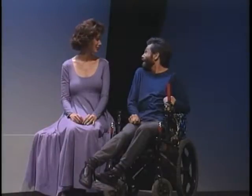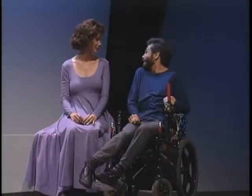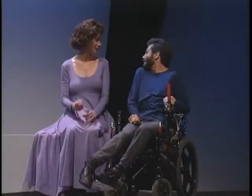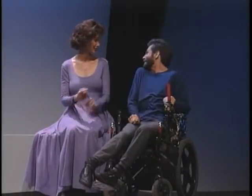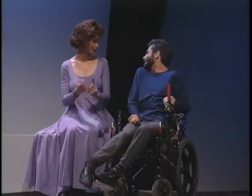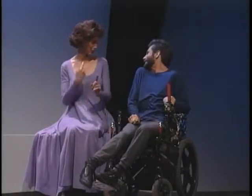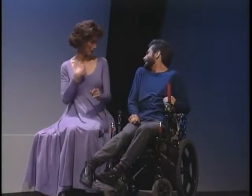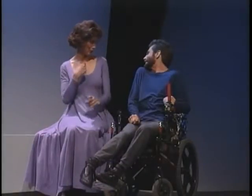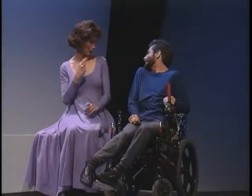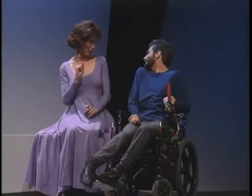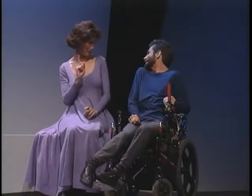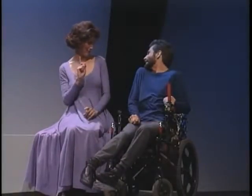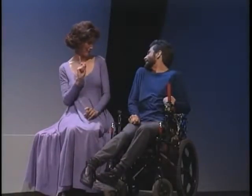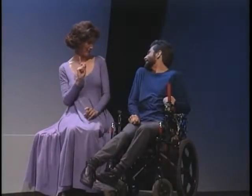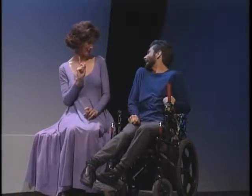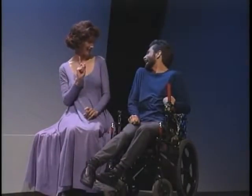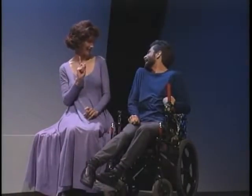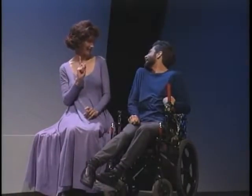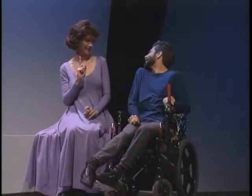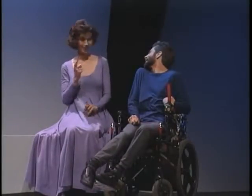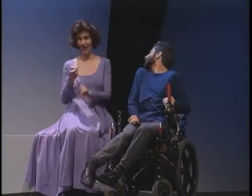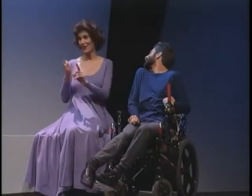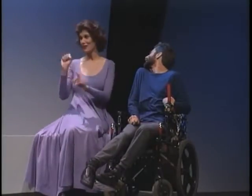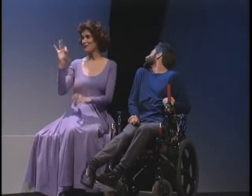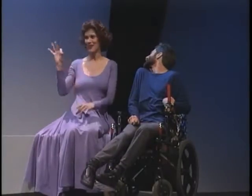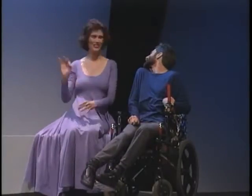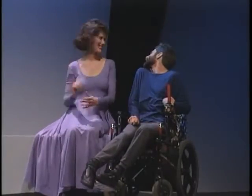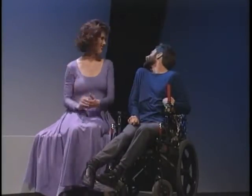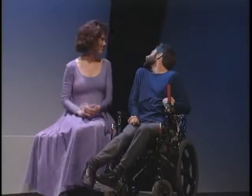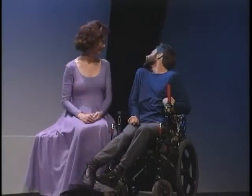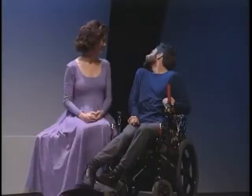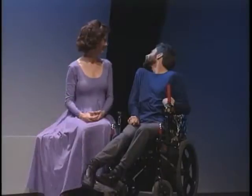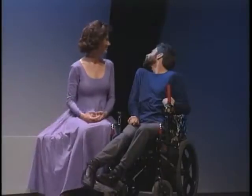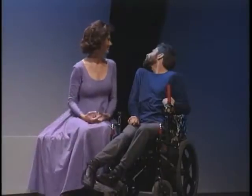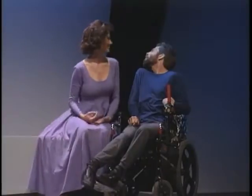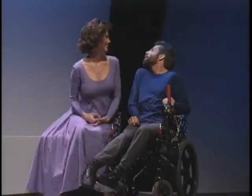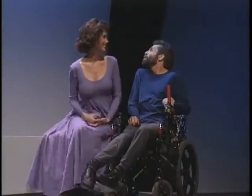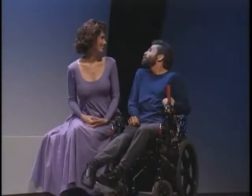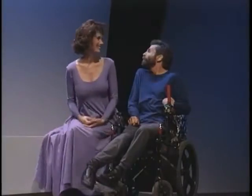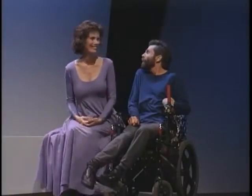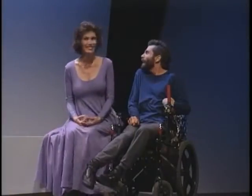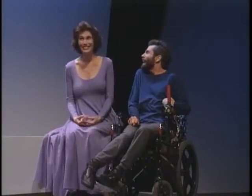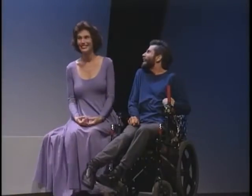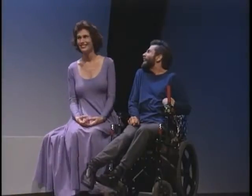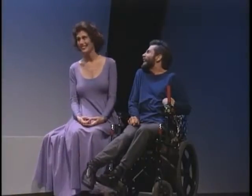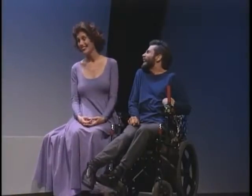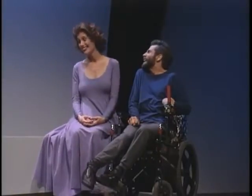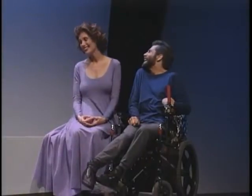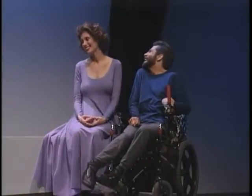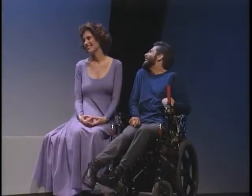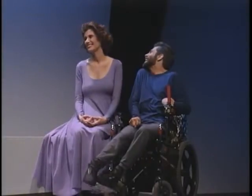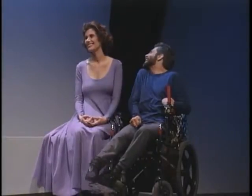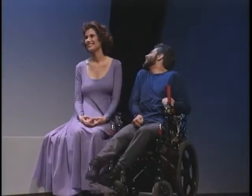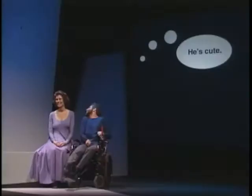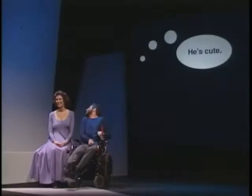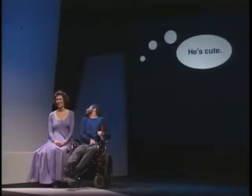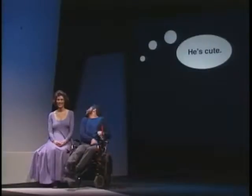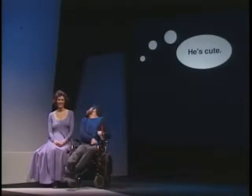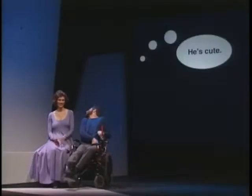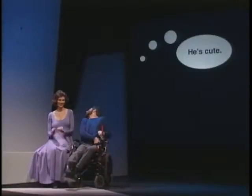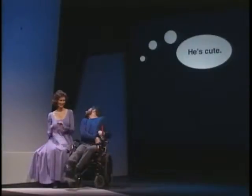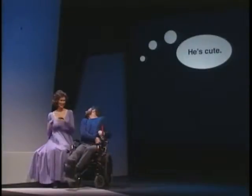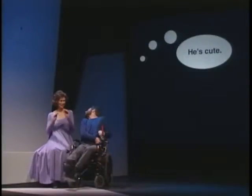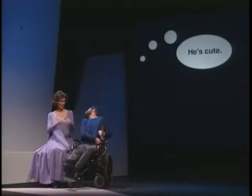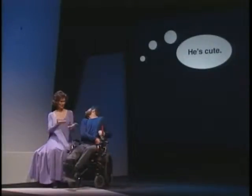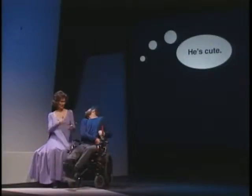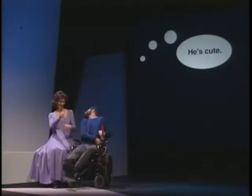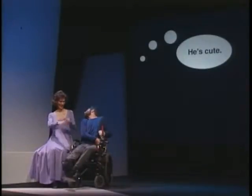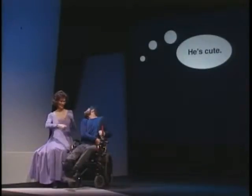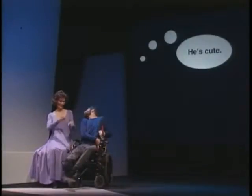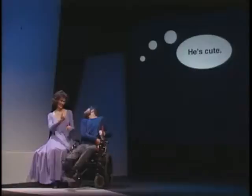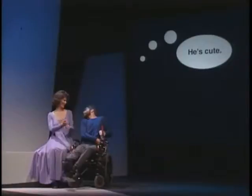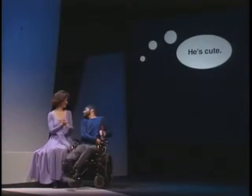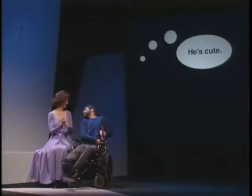where am i from mm-hmm I'm from San Francisco I moved here ten years ago I